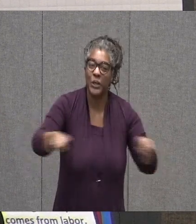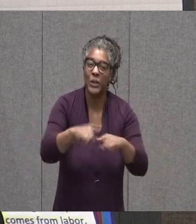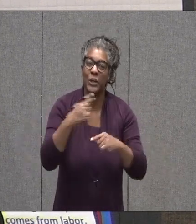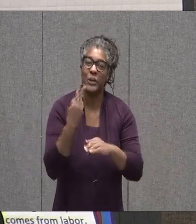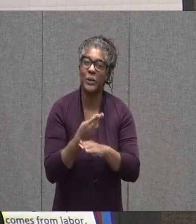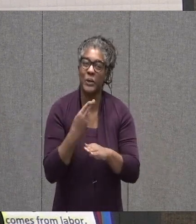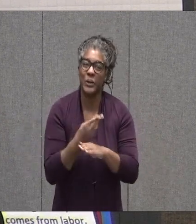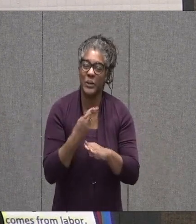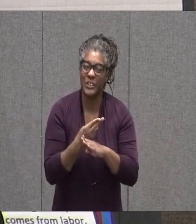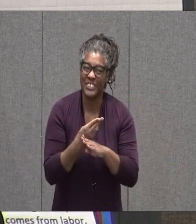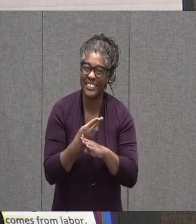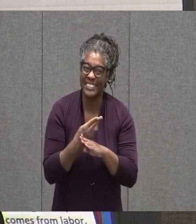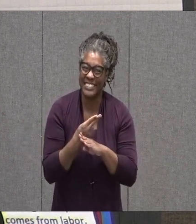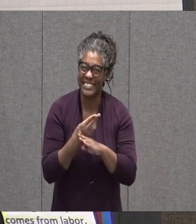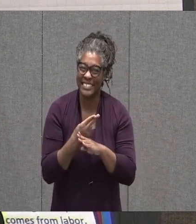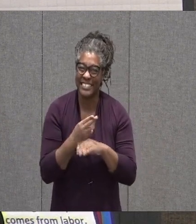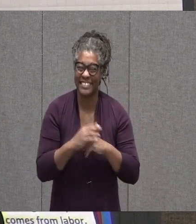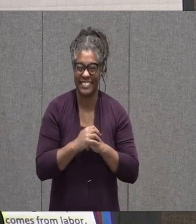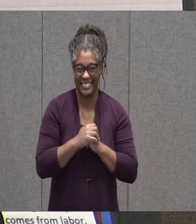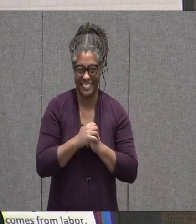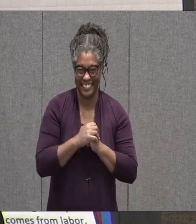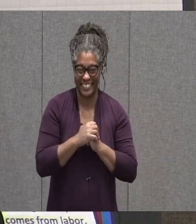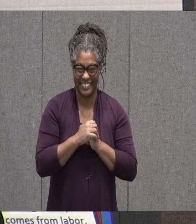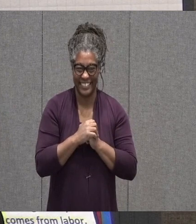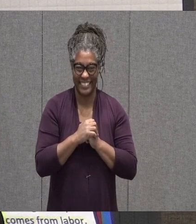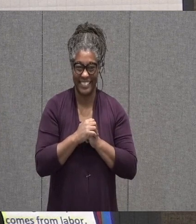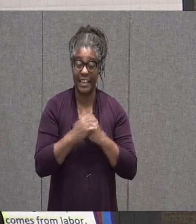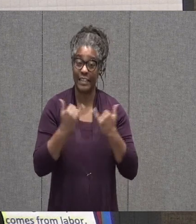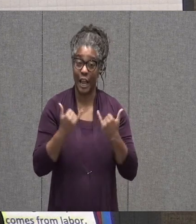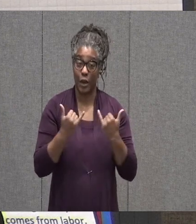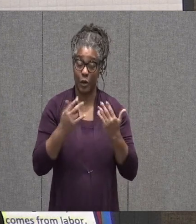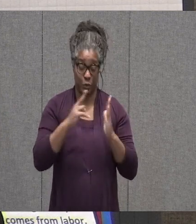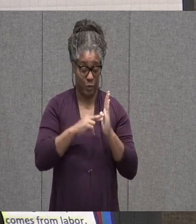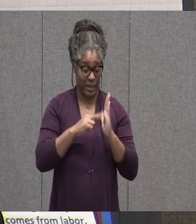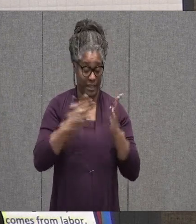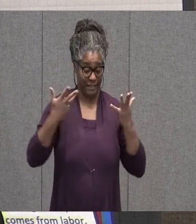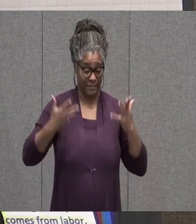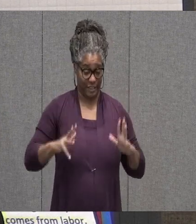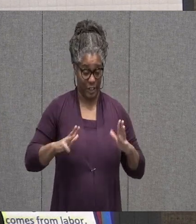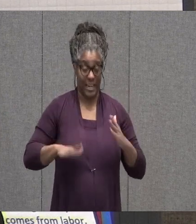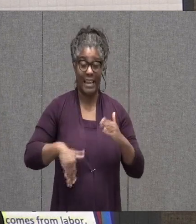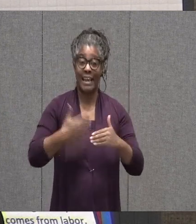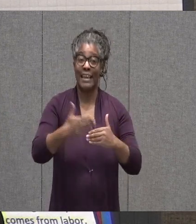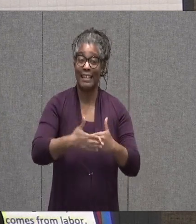Okay, so now we are done with our reading today. Next up we have Ms Craft,